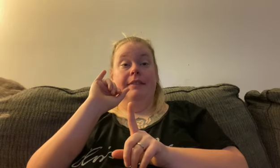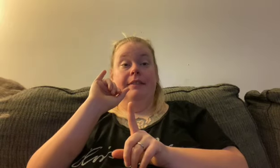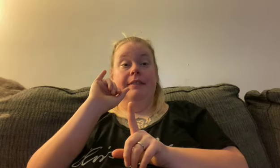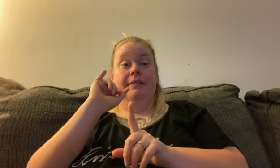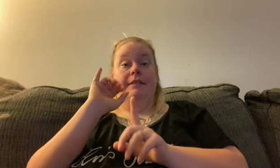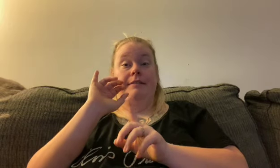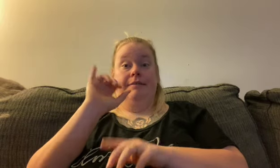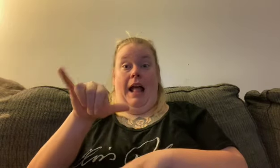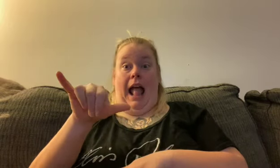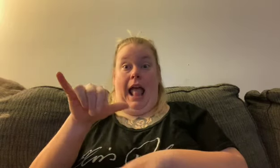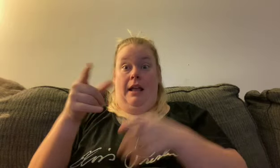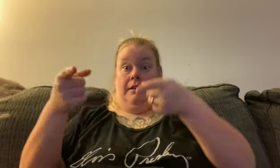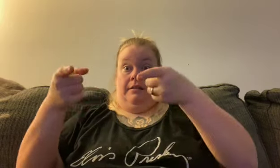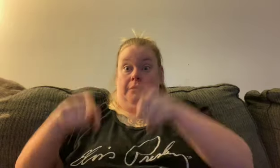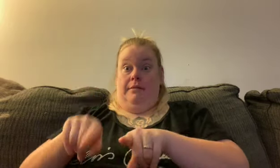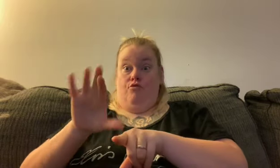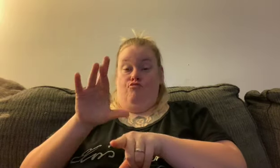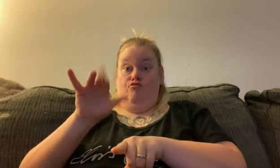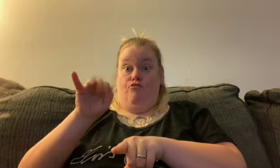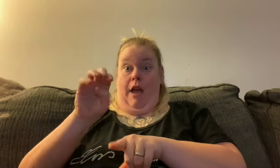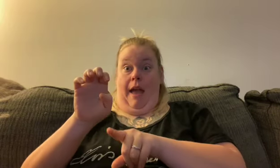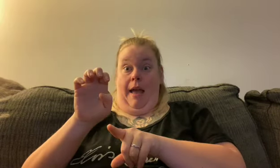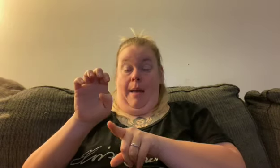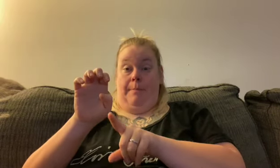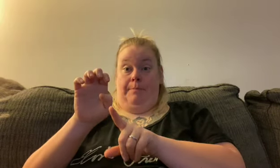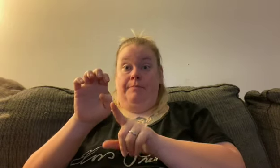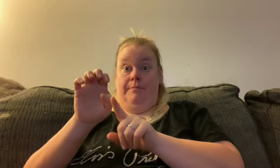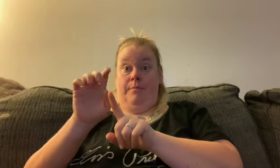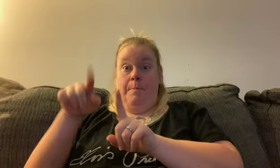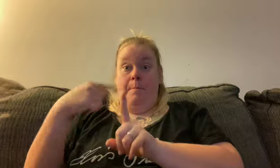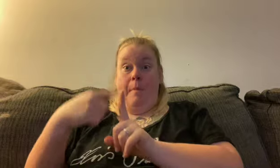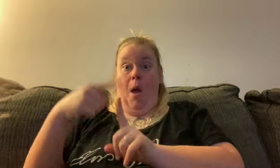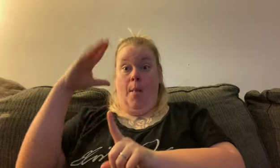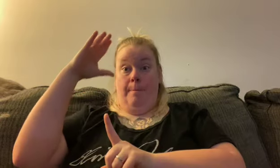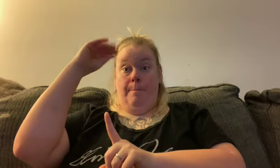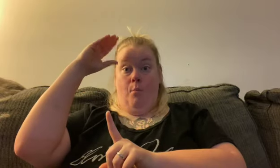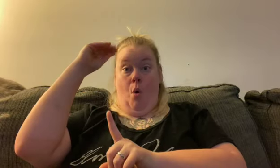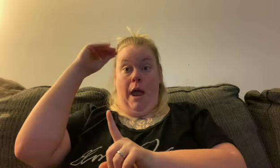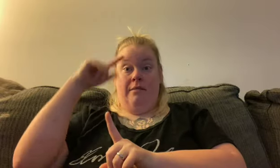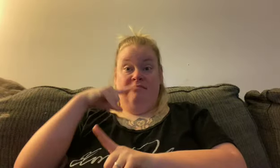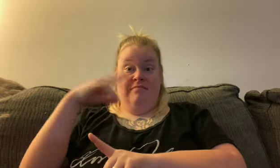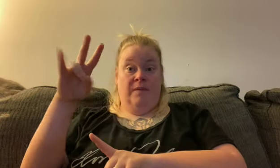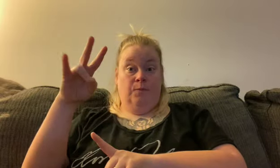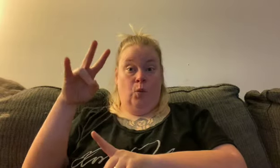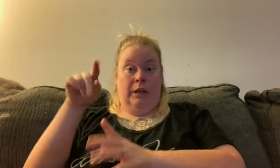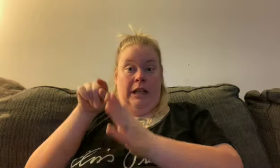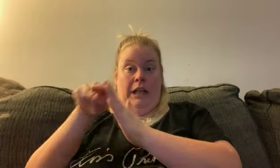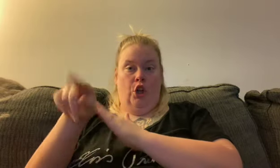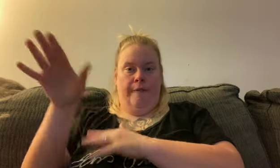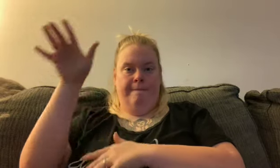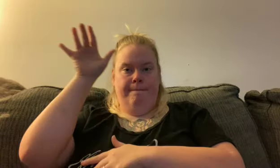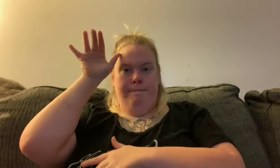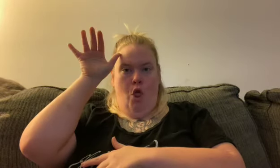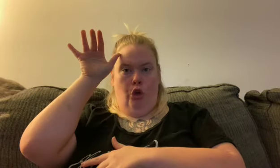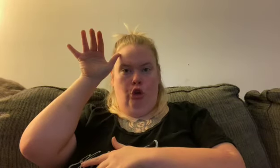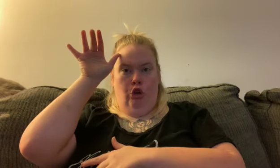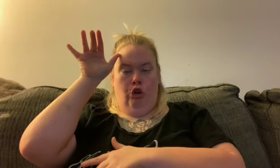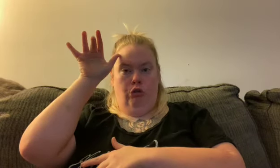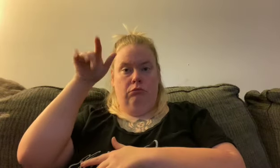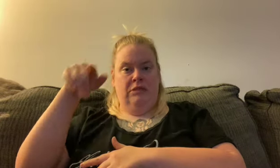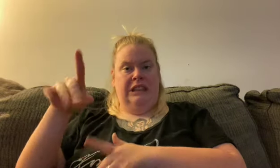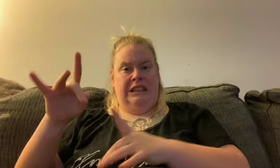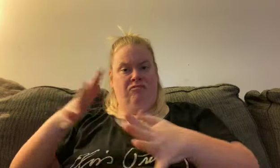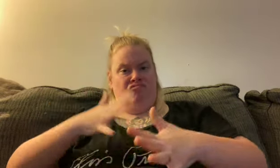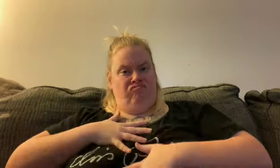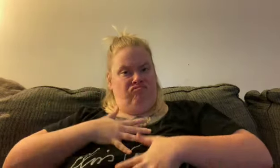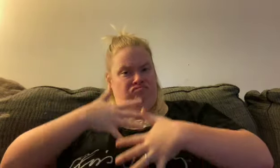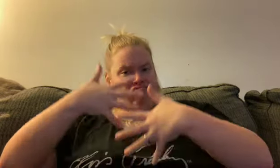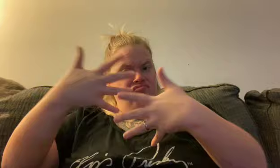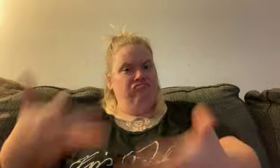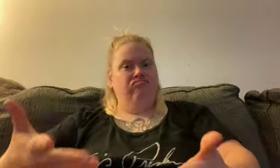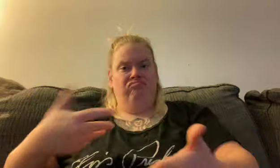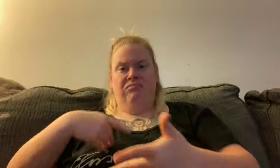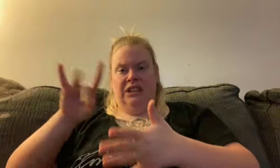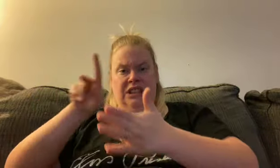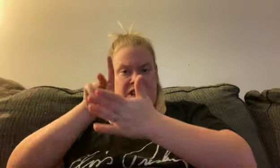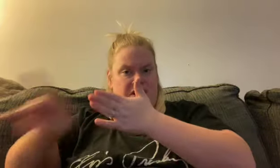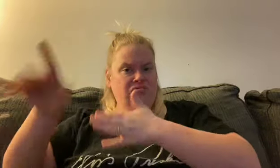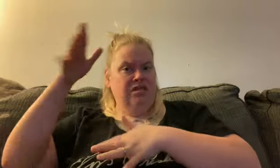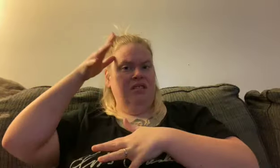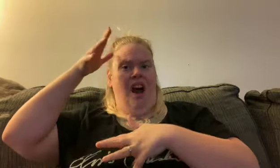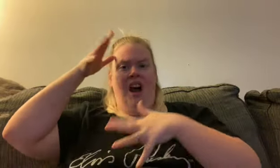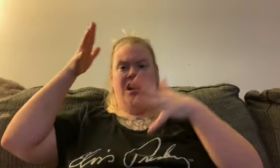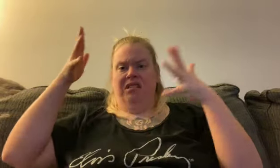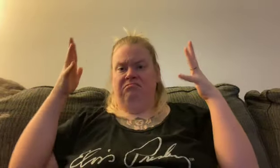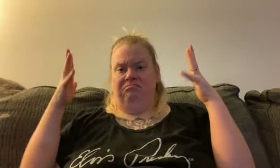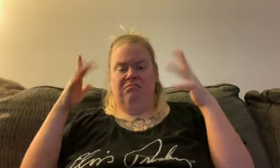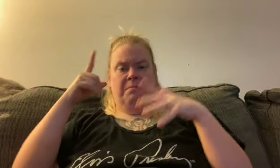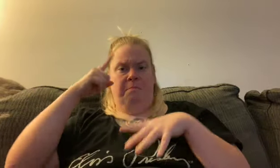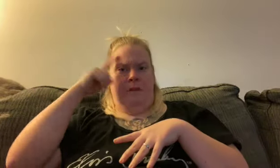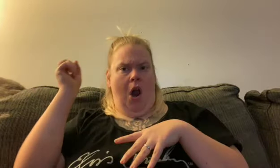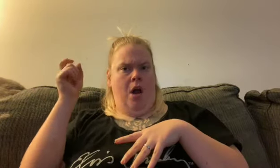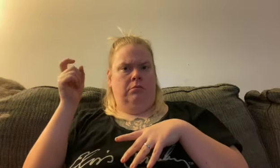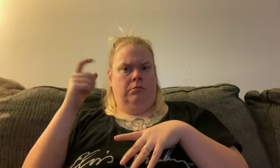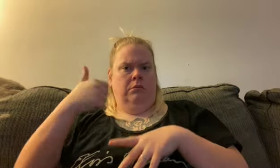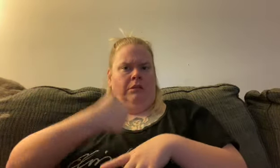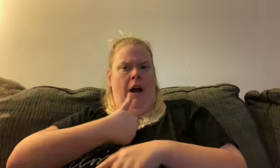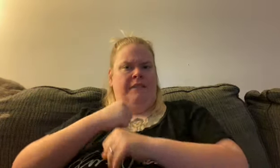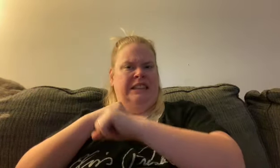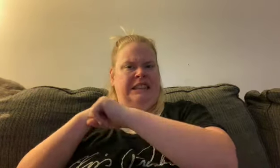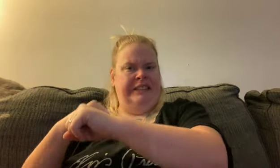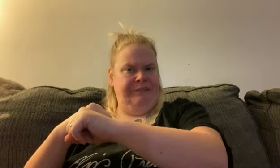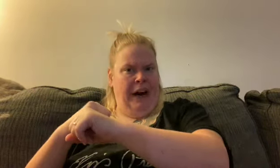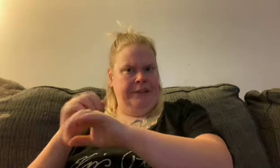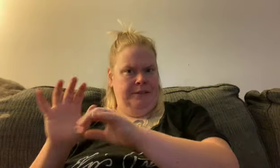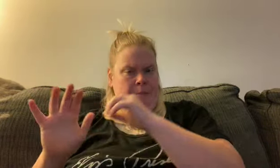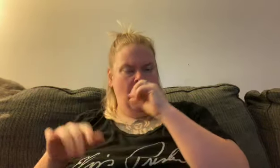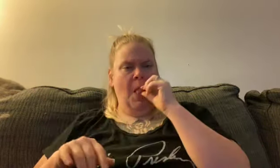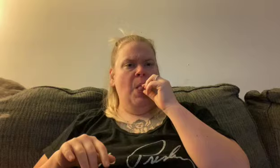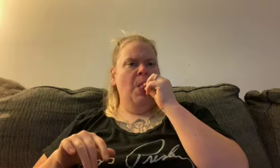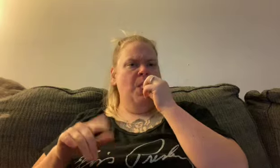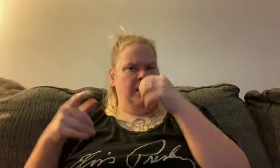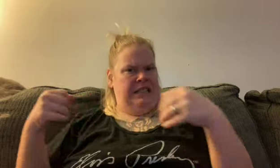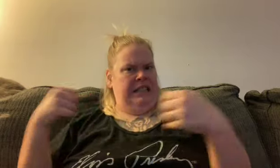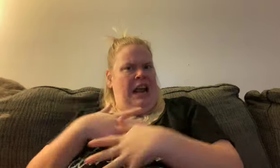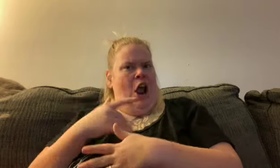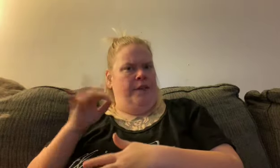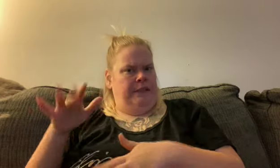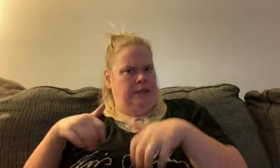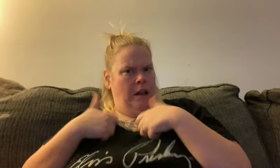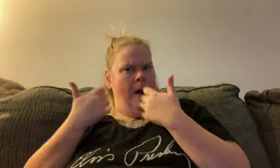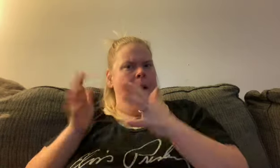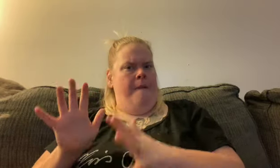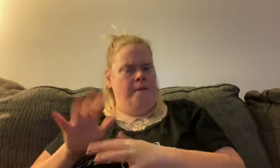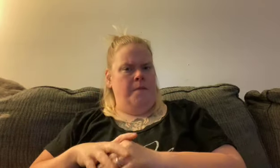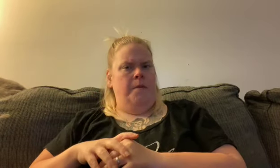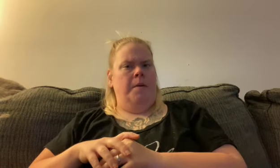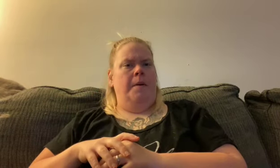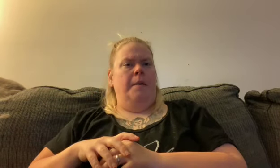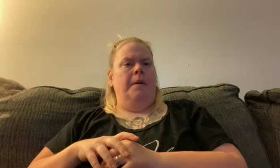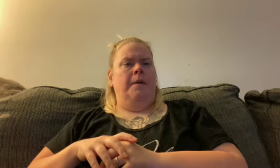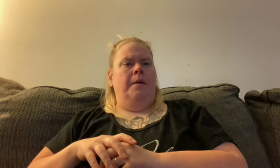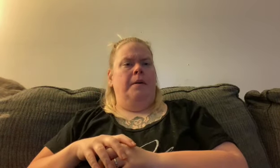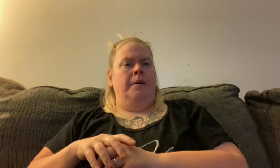In this criminal case, it showed 17 years old boy killed his own father and he confessed that he killed him in self-defense. He mentioned he was scared for his own life.